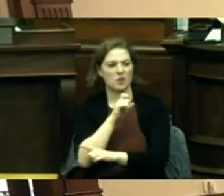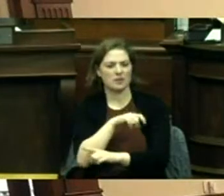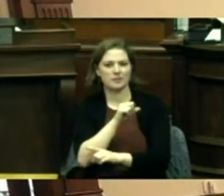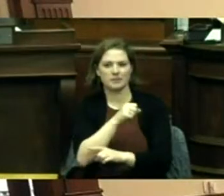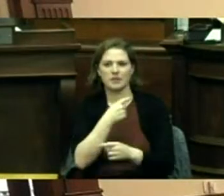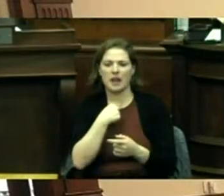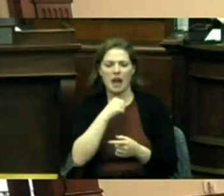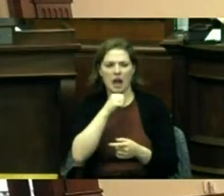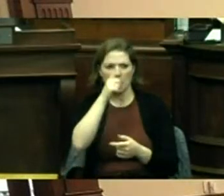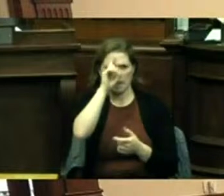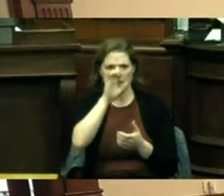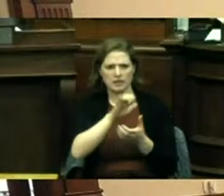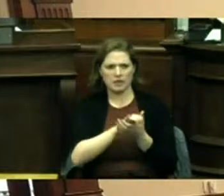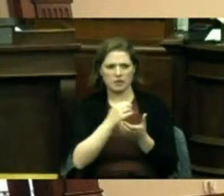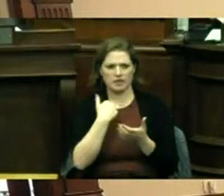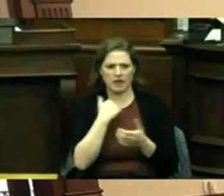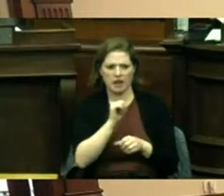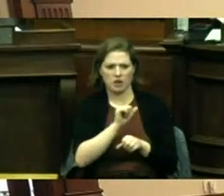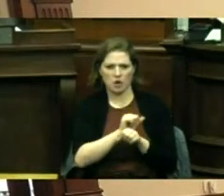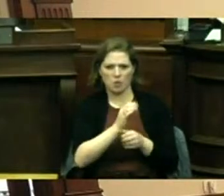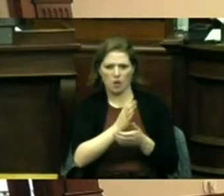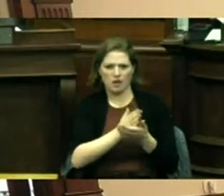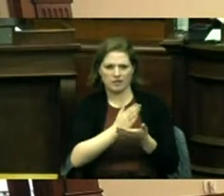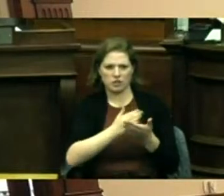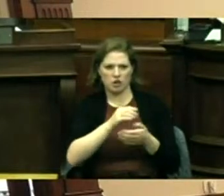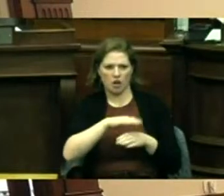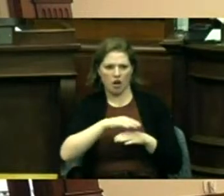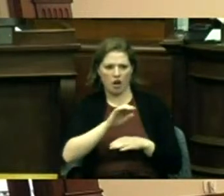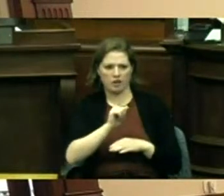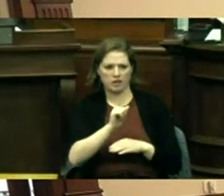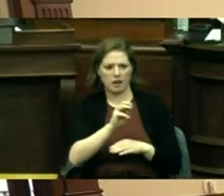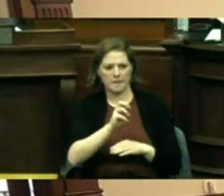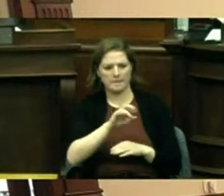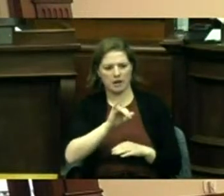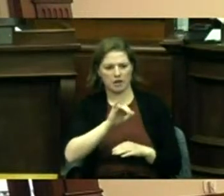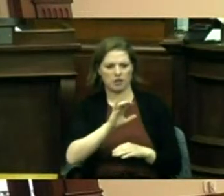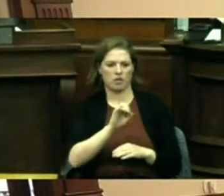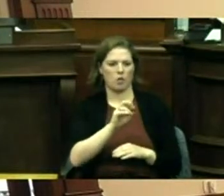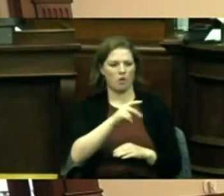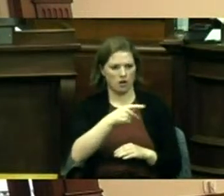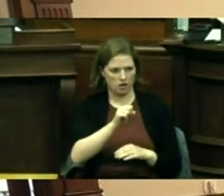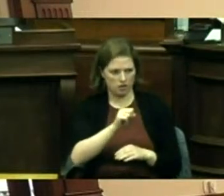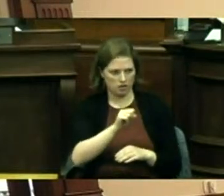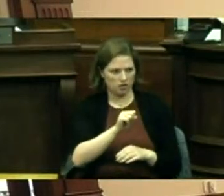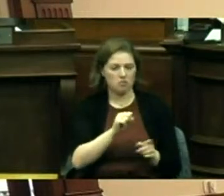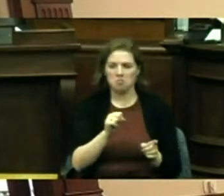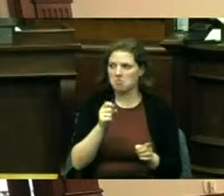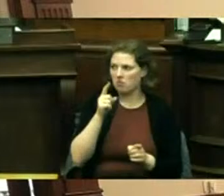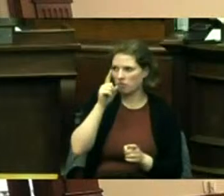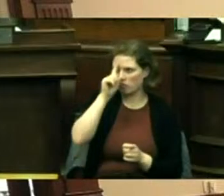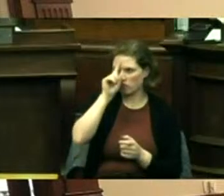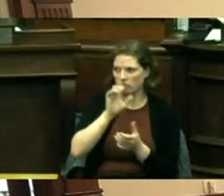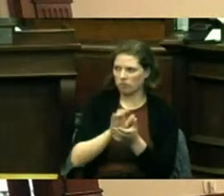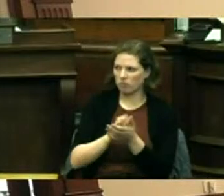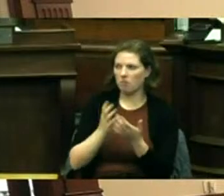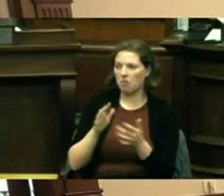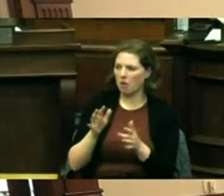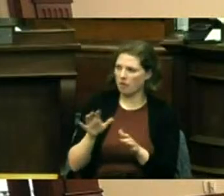it. Question. Council Member Smith. Question. Yes. I don't believe we've ever had a work